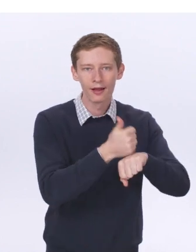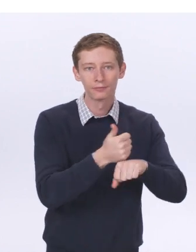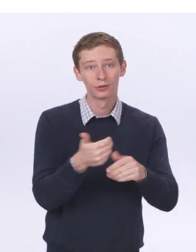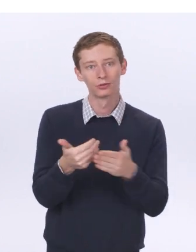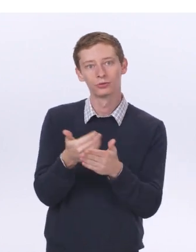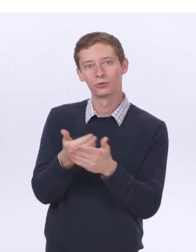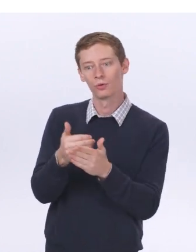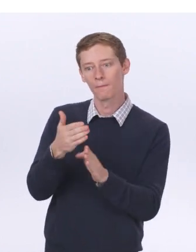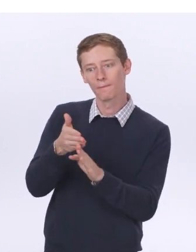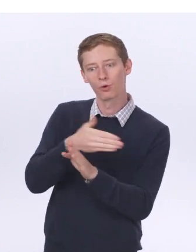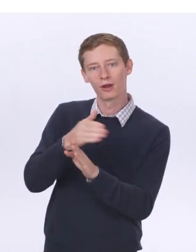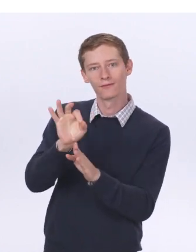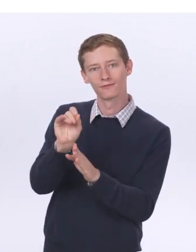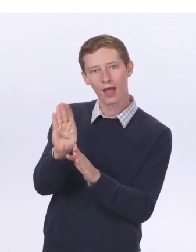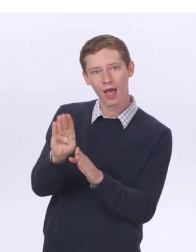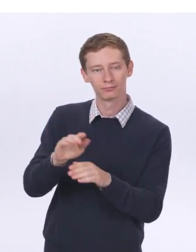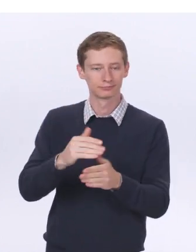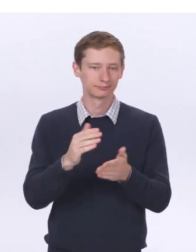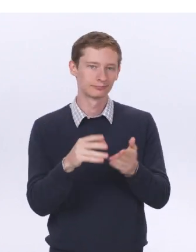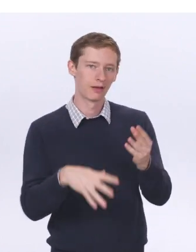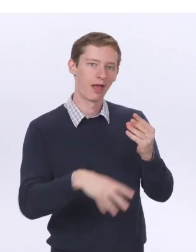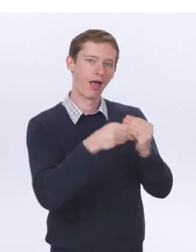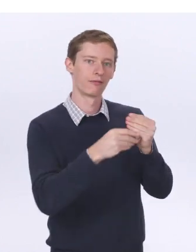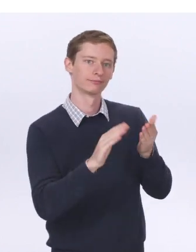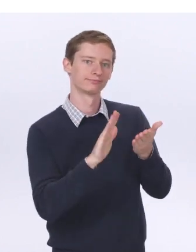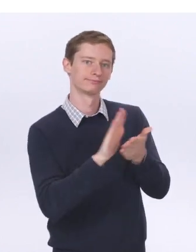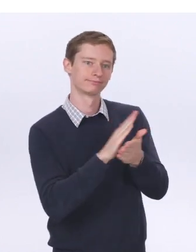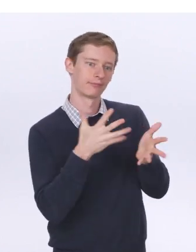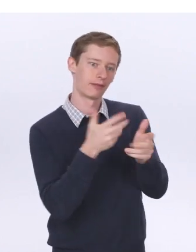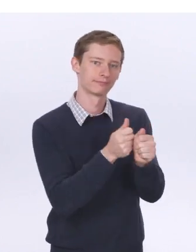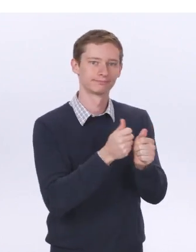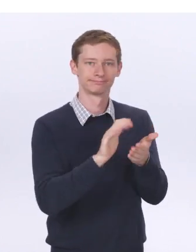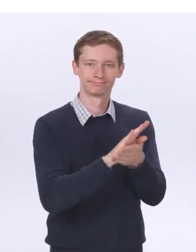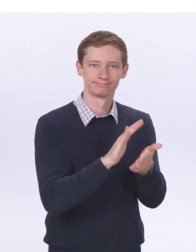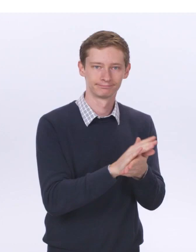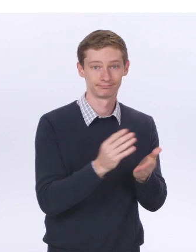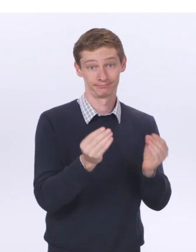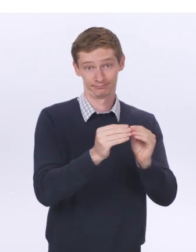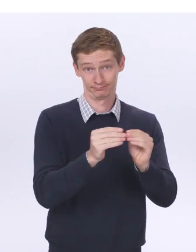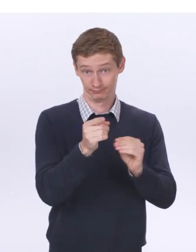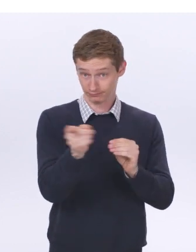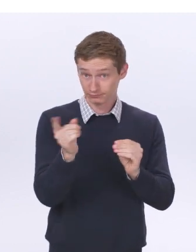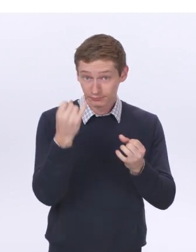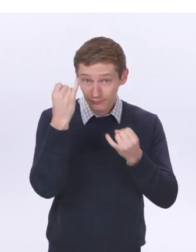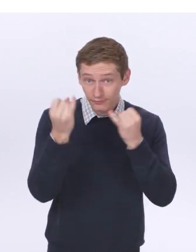If you have ideas for what would make ISDK easier to use for you, we’d love to hear them. Thanks.